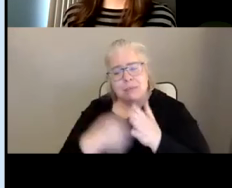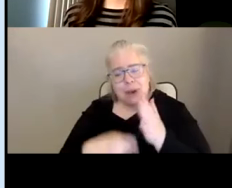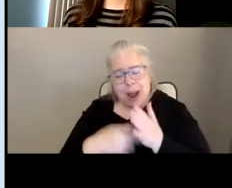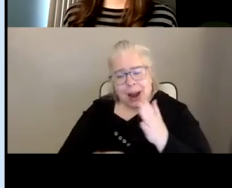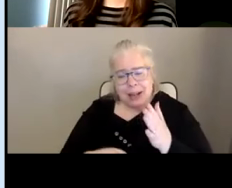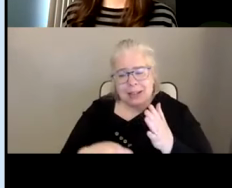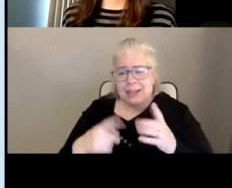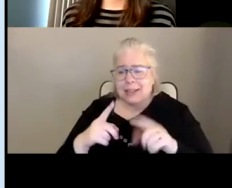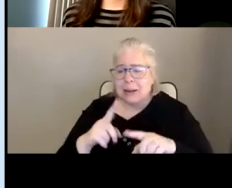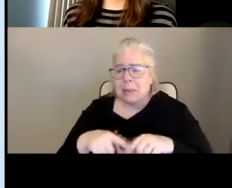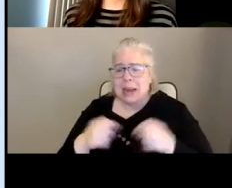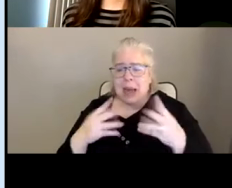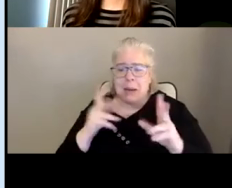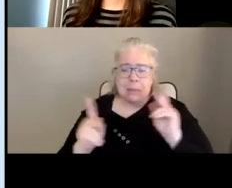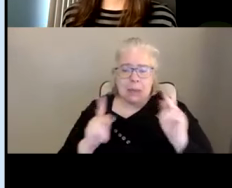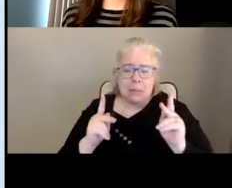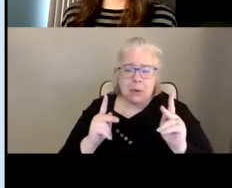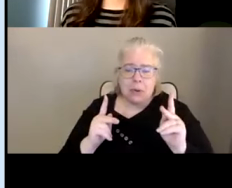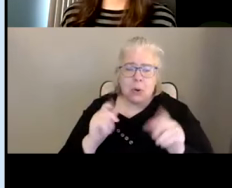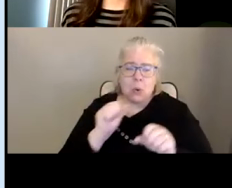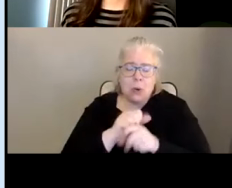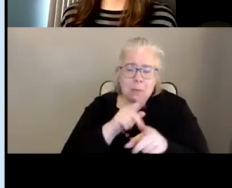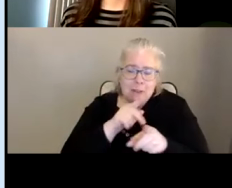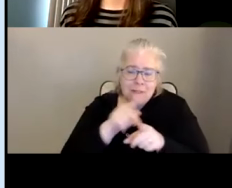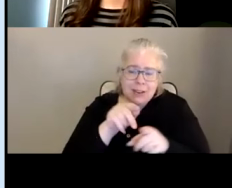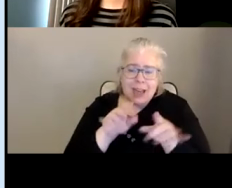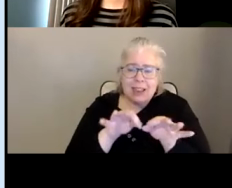how many people work professionally in that language for translation.